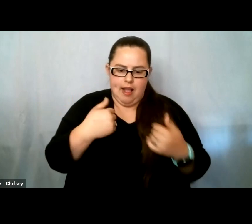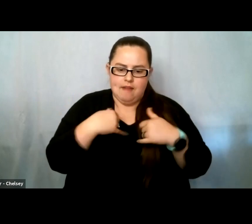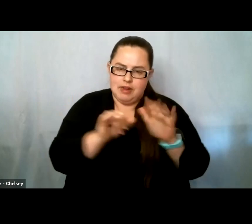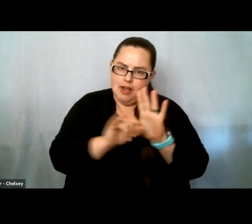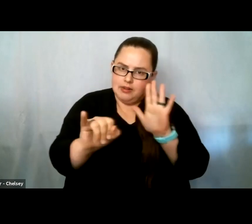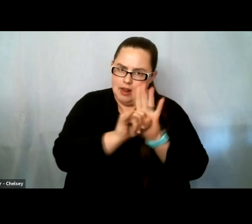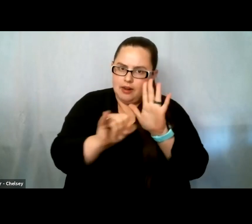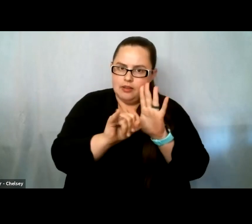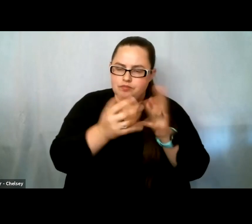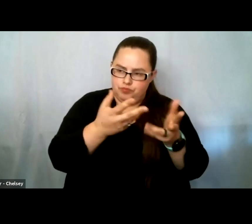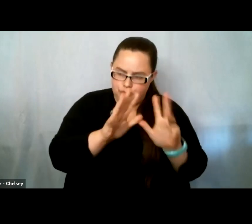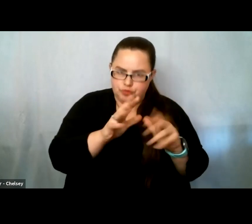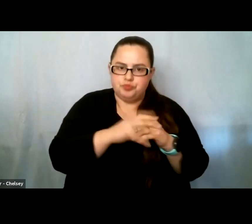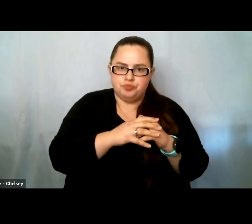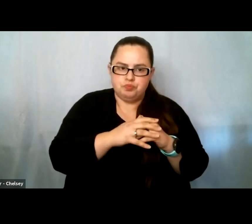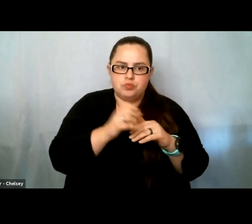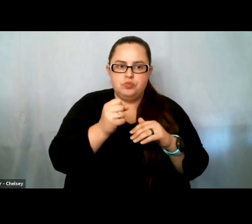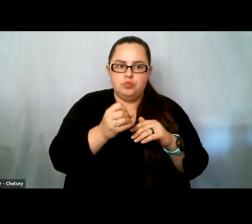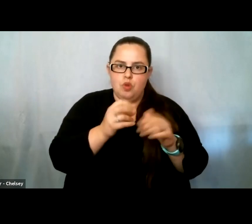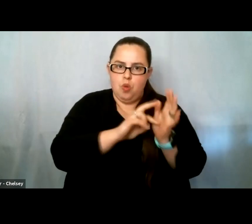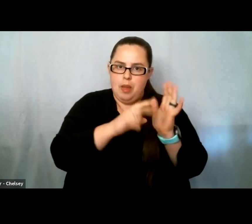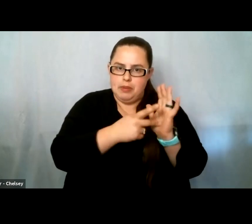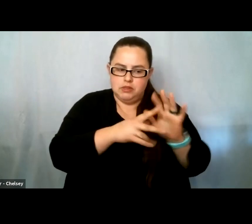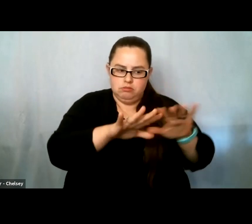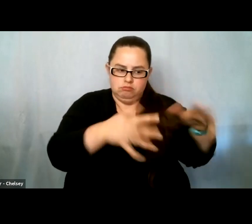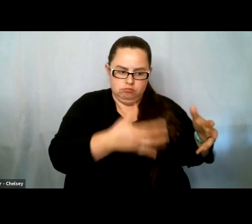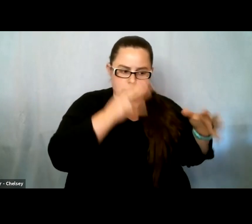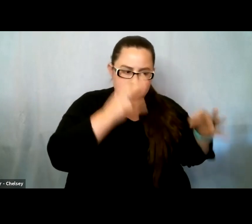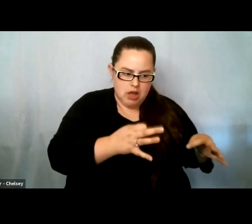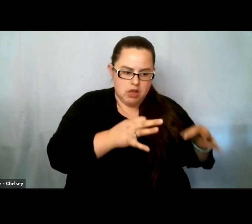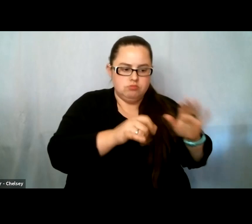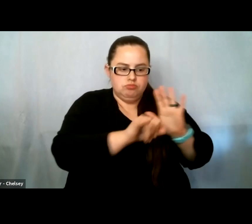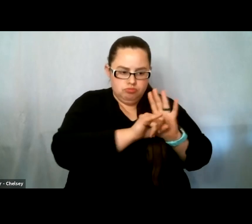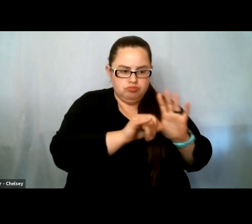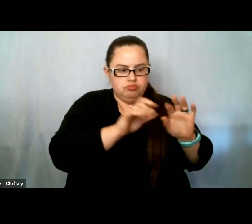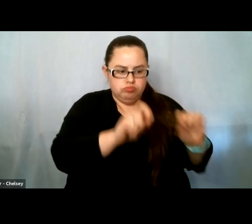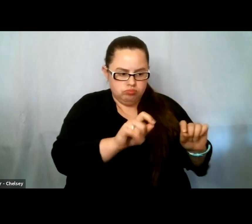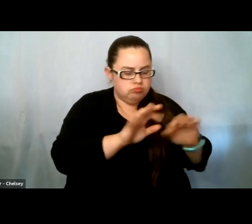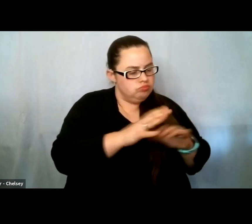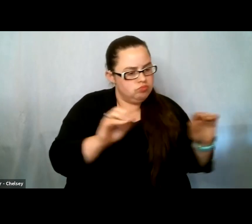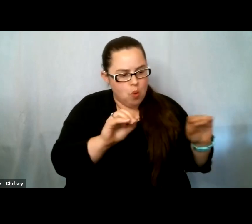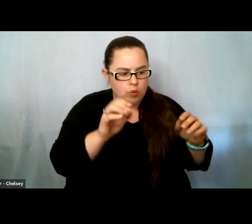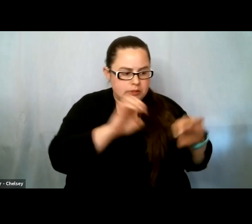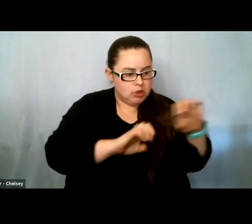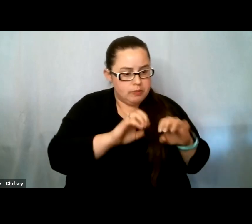identity. And so therefore, unless you're going to be exactly what we tell you to be,